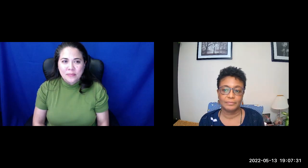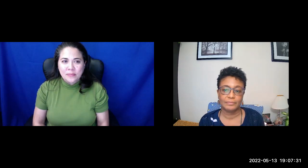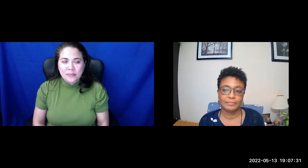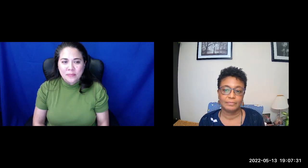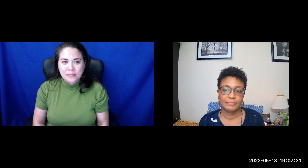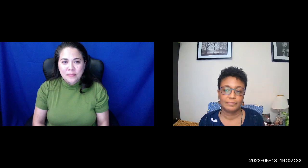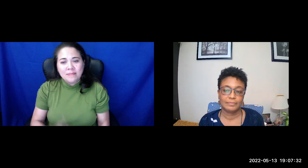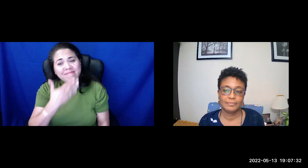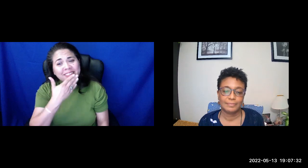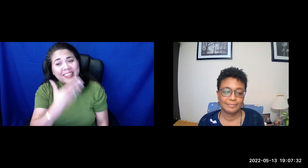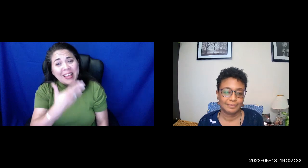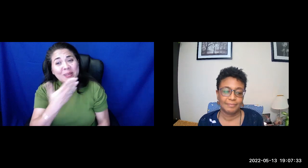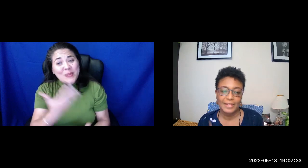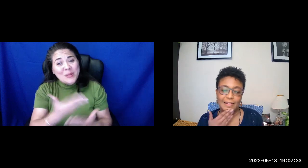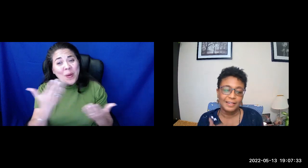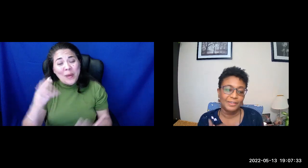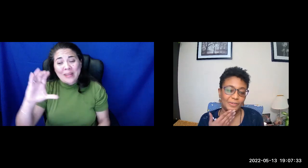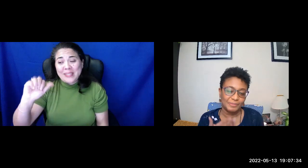Tonya Suther: Thank you so much cammisa that was beautiful.